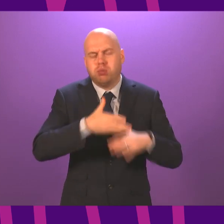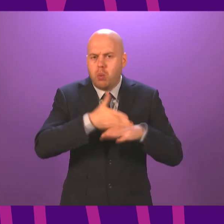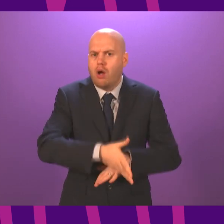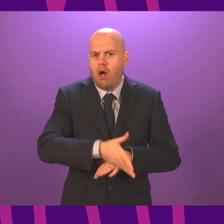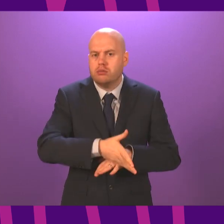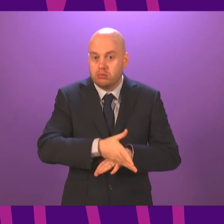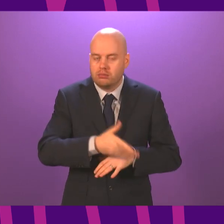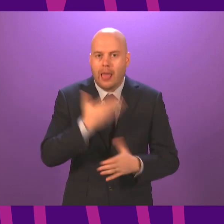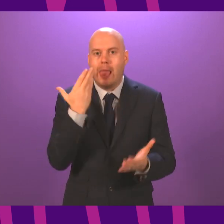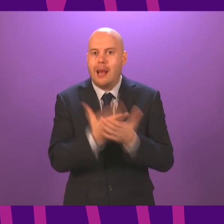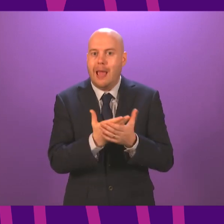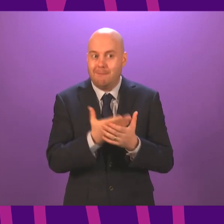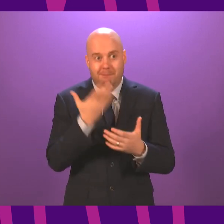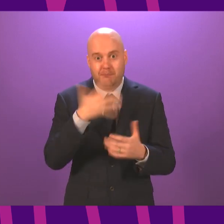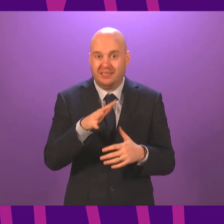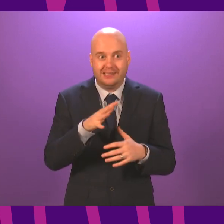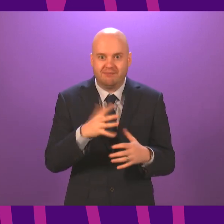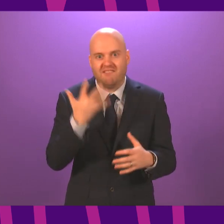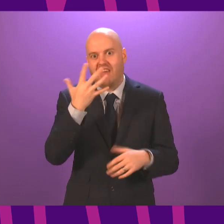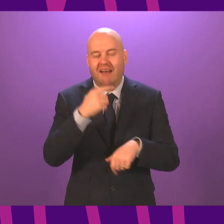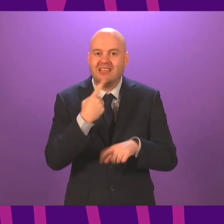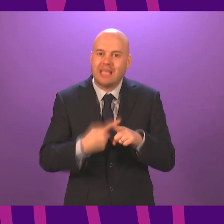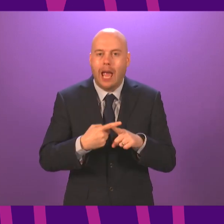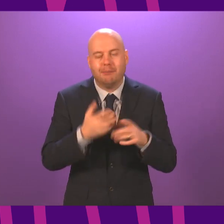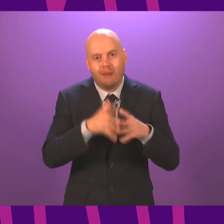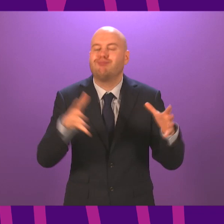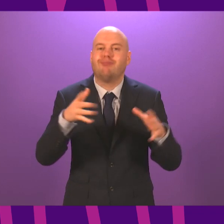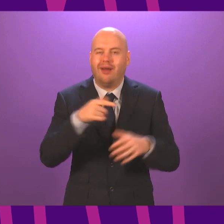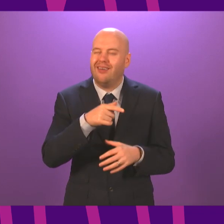that period, so the delay is unfortunate, as more people would have benefited from face-to-face